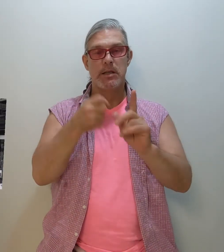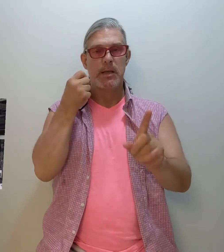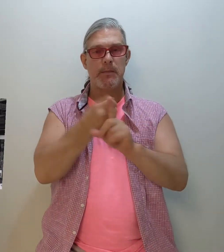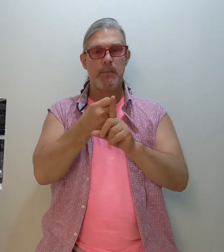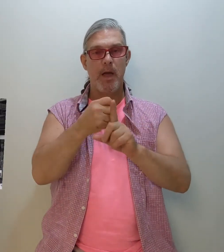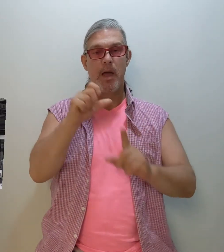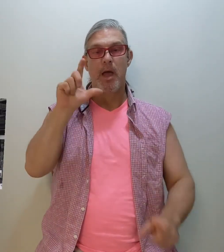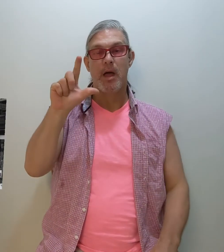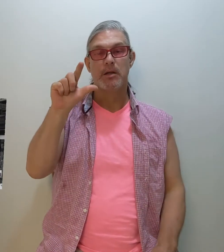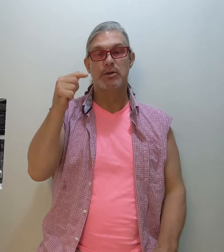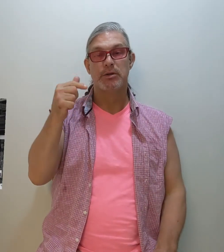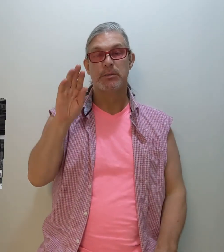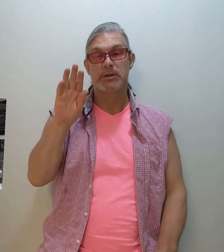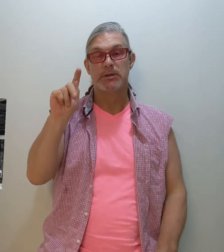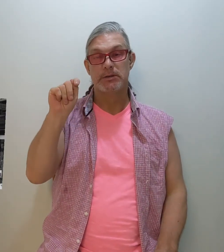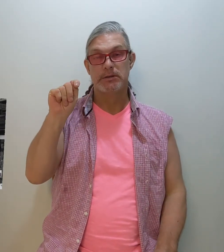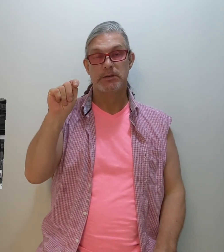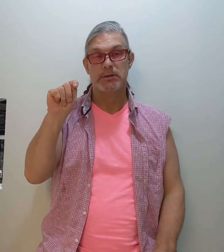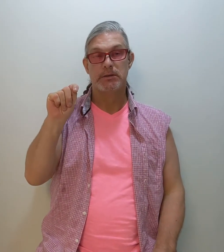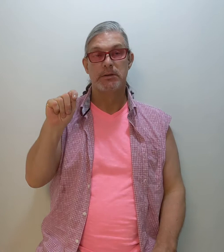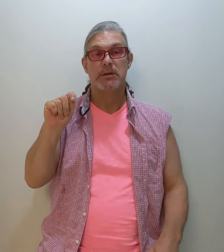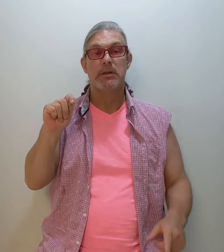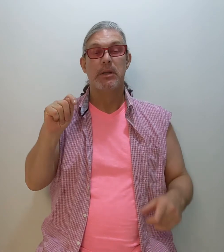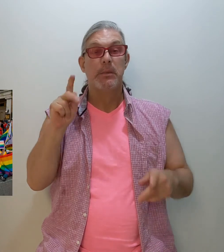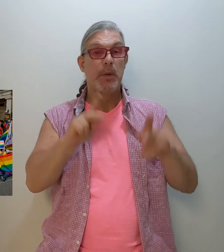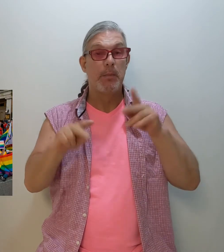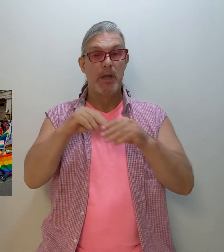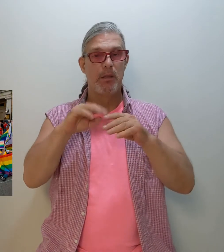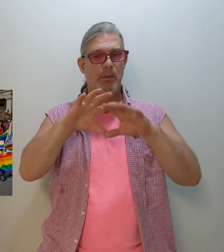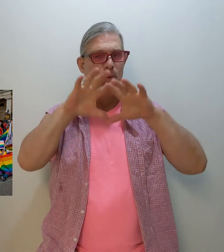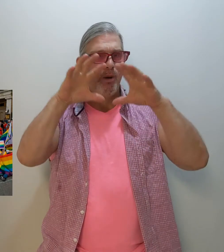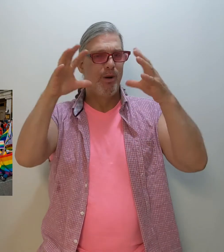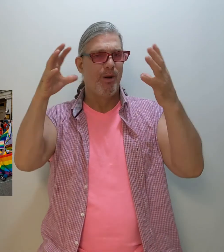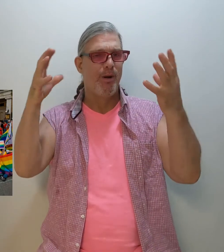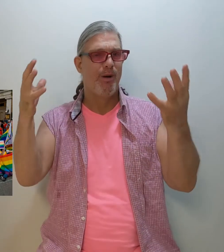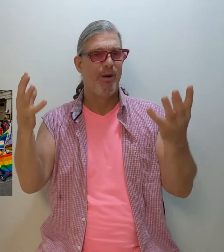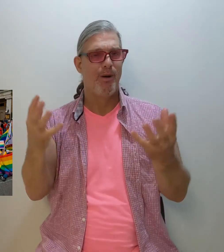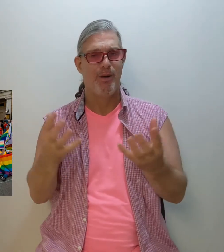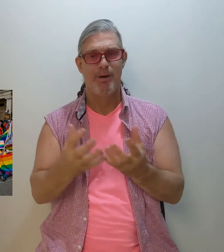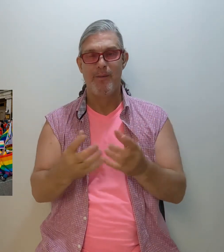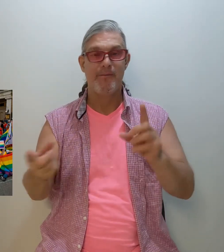the impact LGBT people have had in the world.